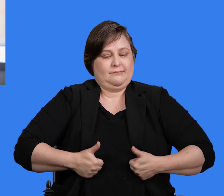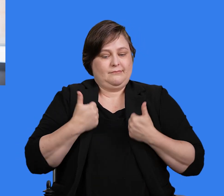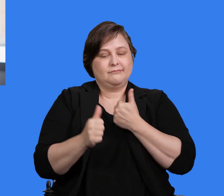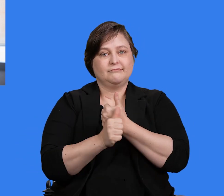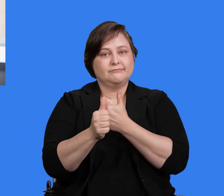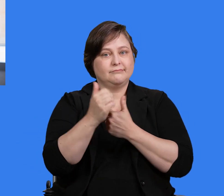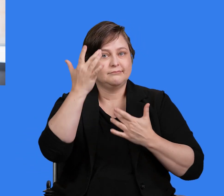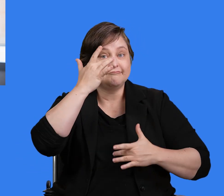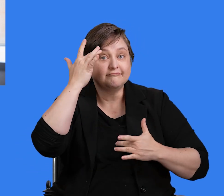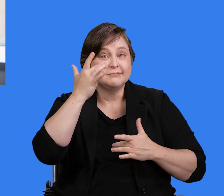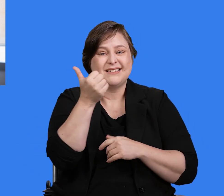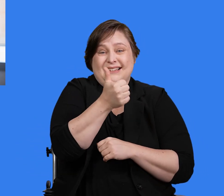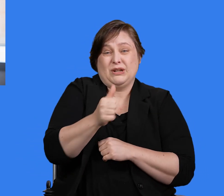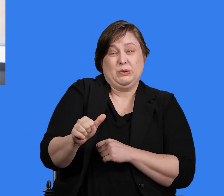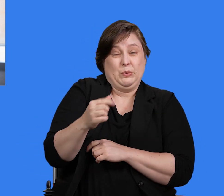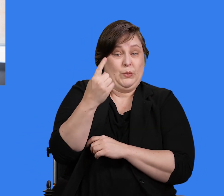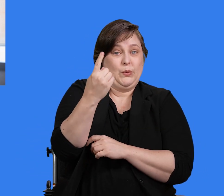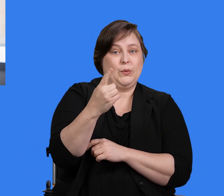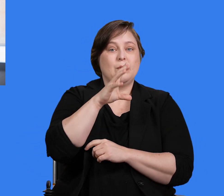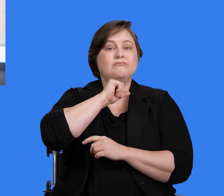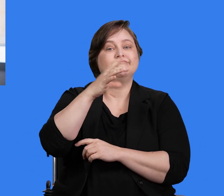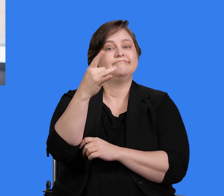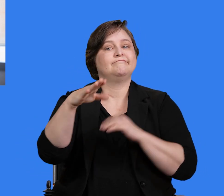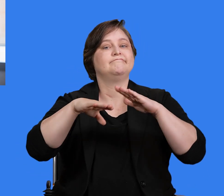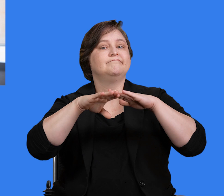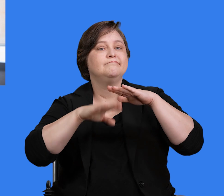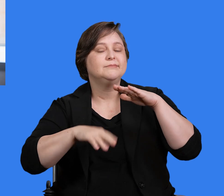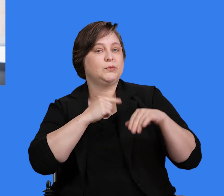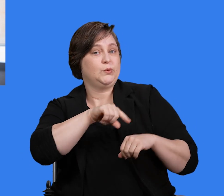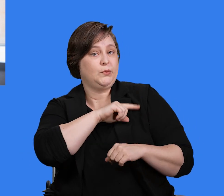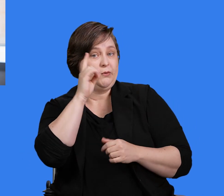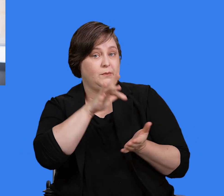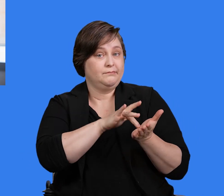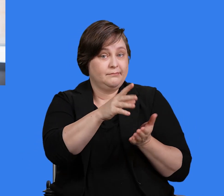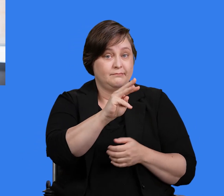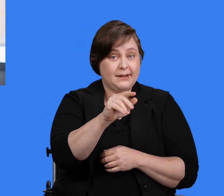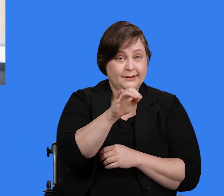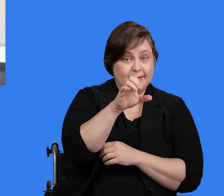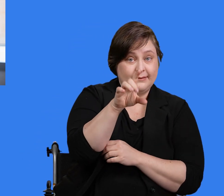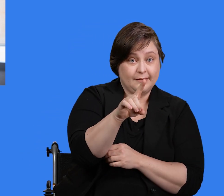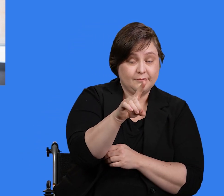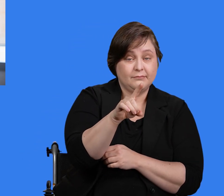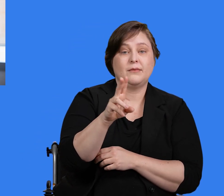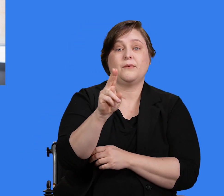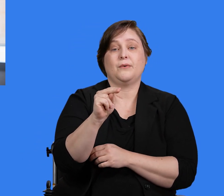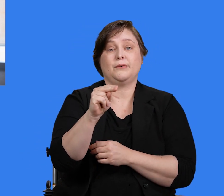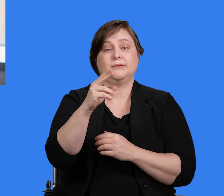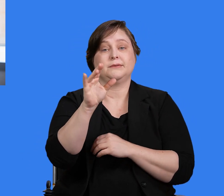Anyone age 18 years or younger who is eligible for Medicaid, uninsured, underinsured,